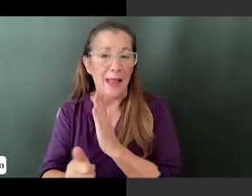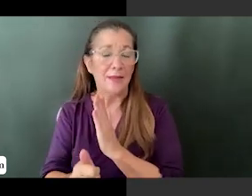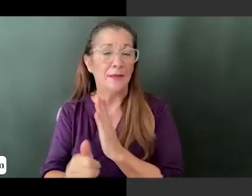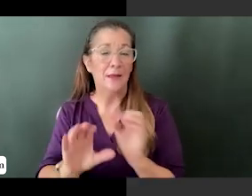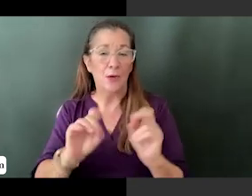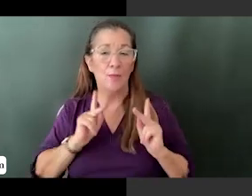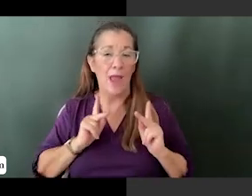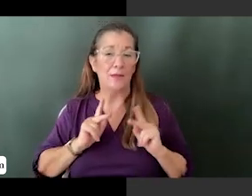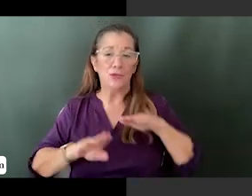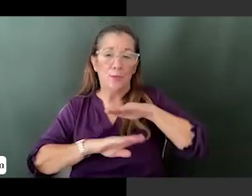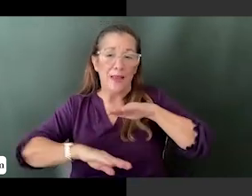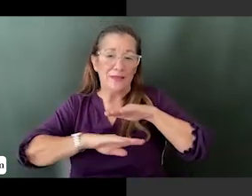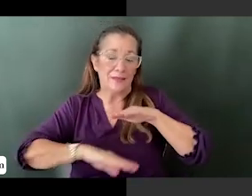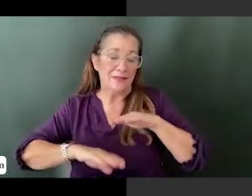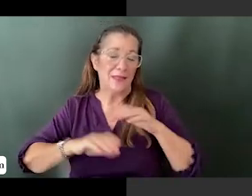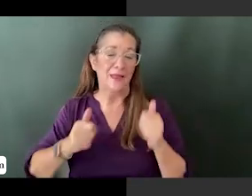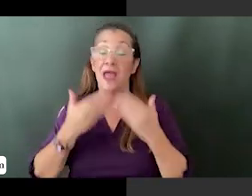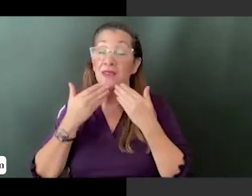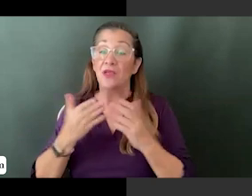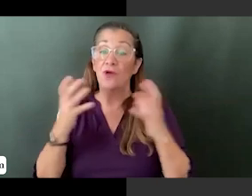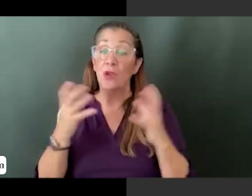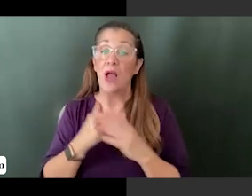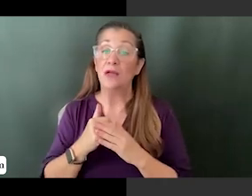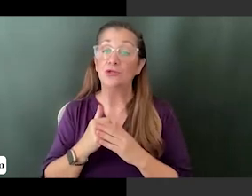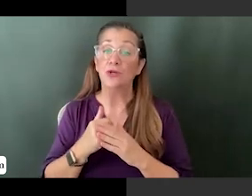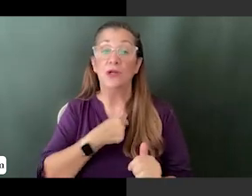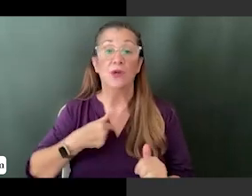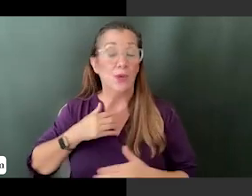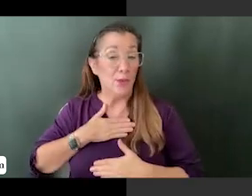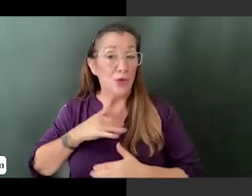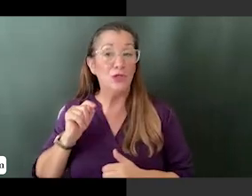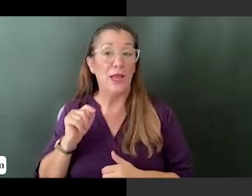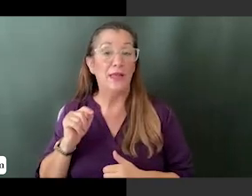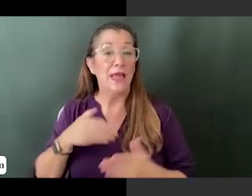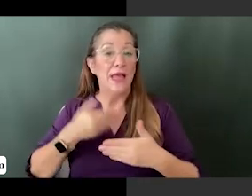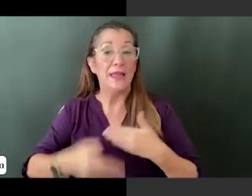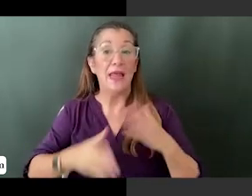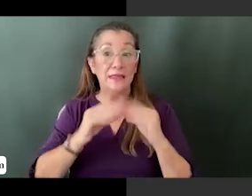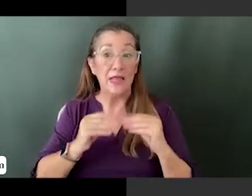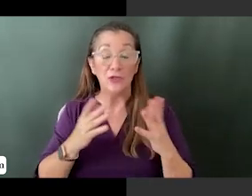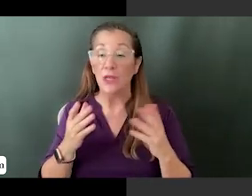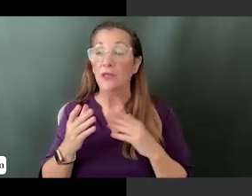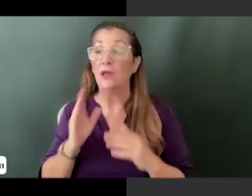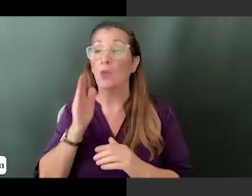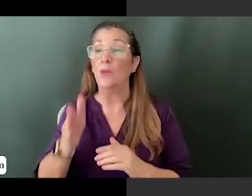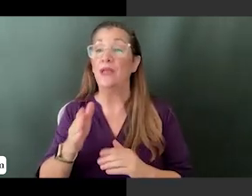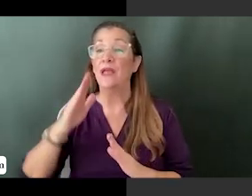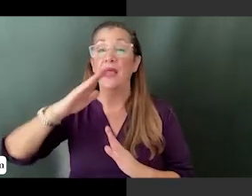So, um, so thank you very much. Um, we appreciate it. Next session up is going to be at the top of the next hour.